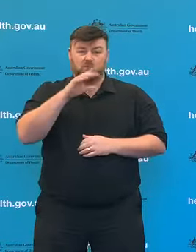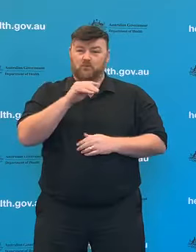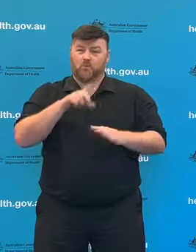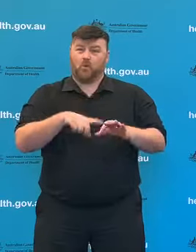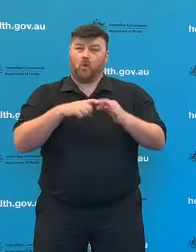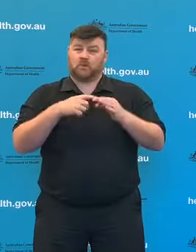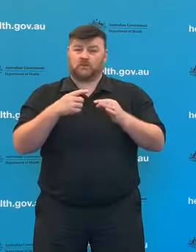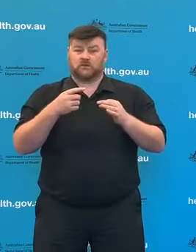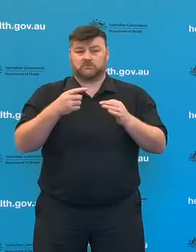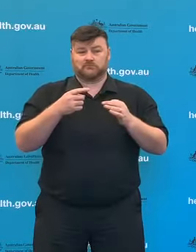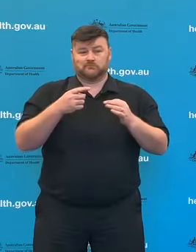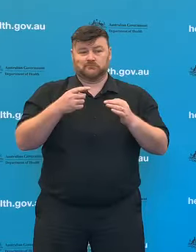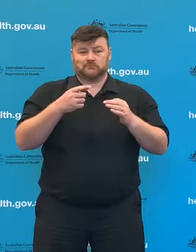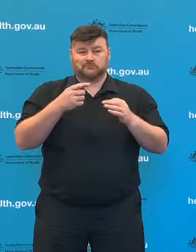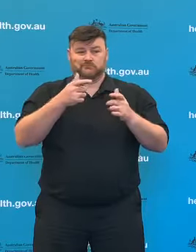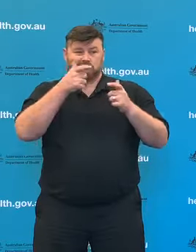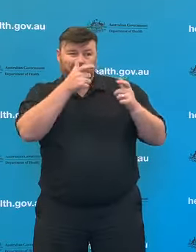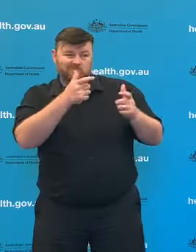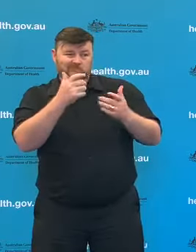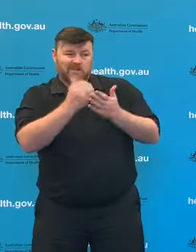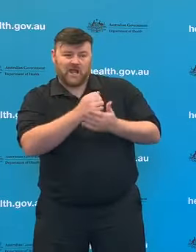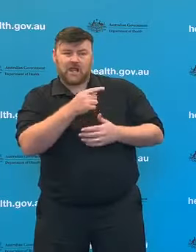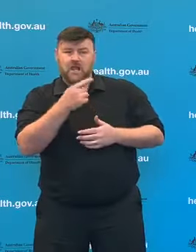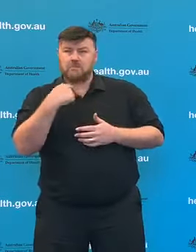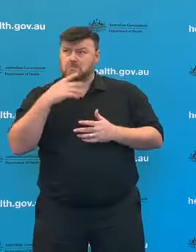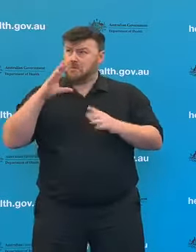Aged Care Commission. It is important though as